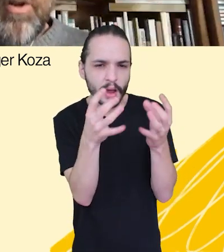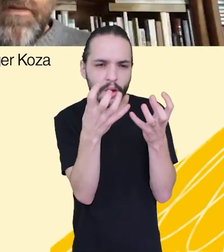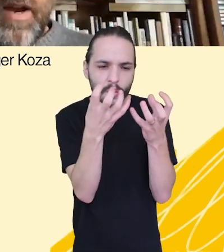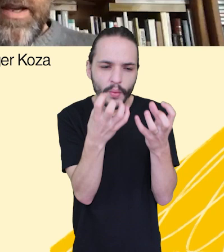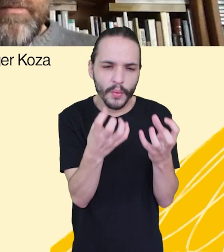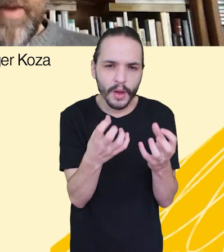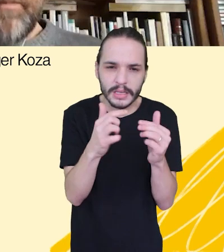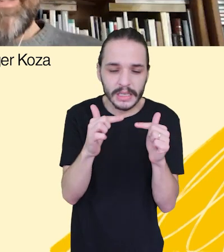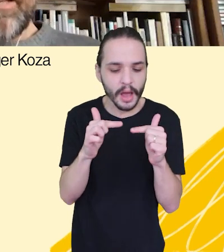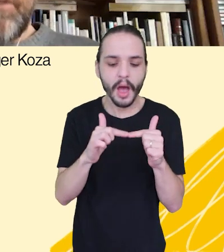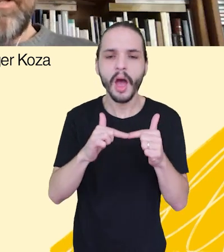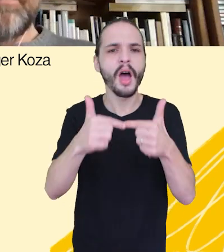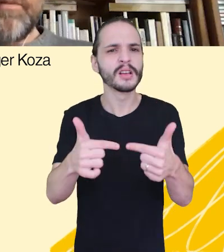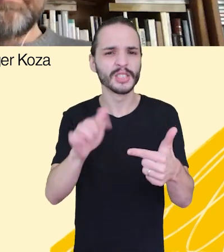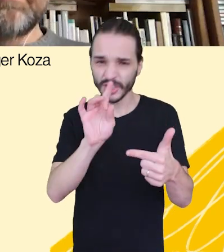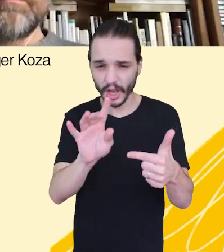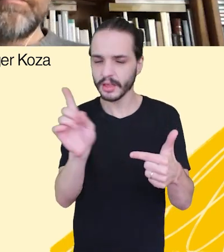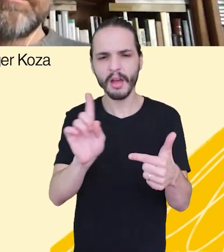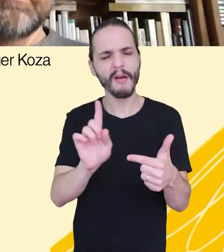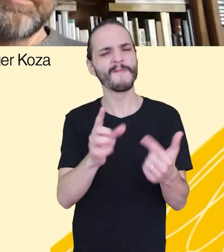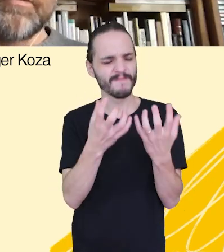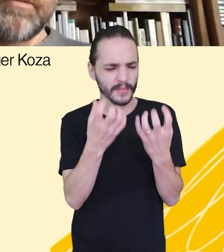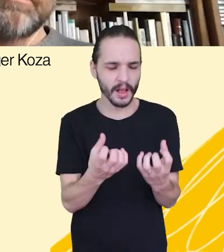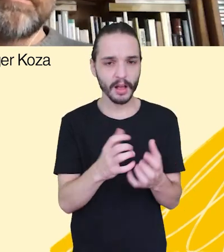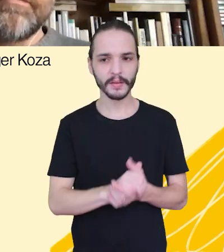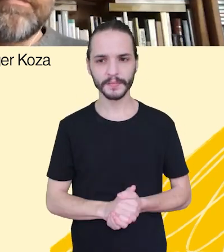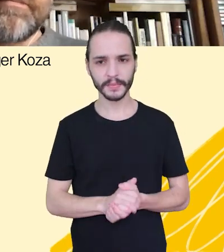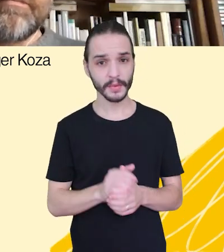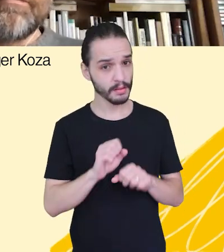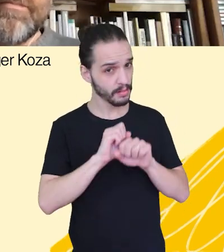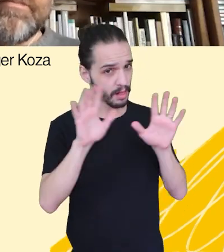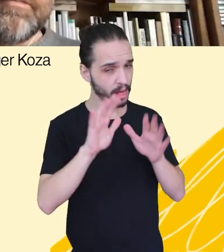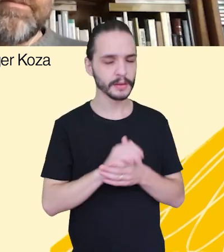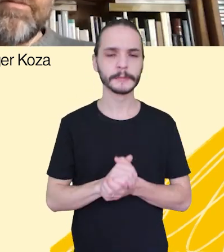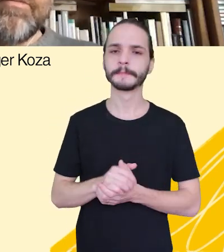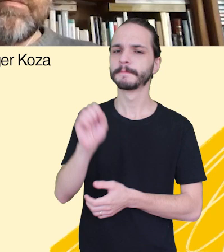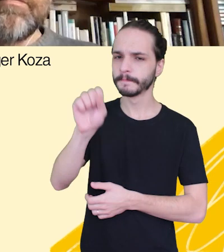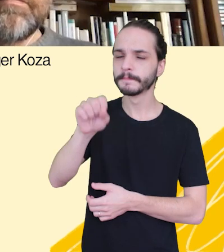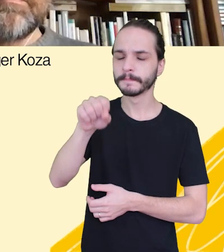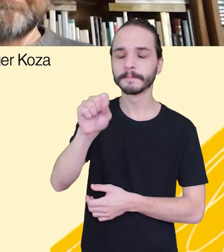I don't know if I make myself clear... Yes, but this has to do with the action.